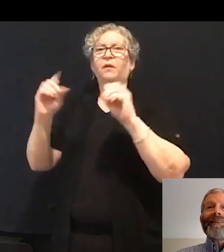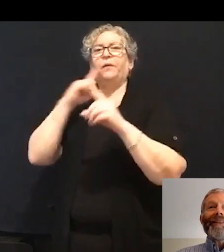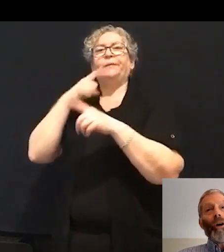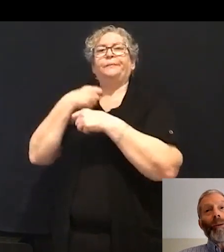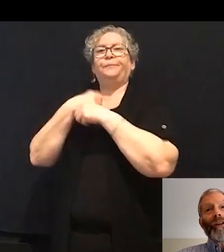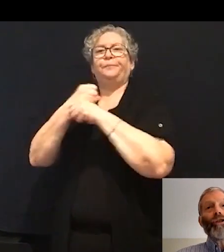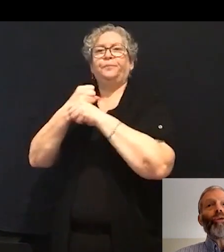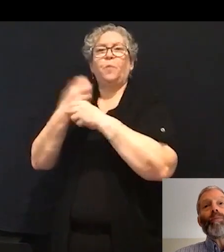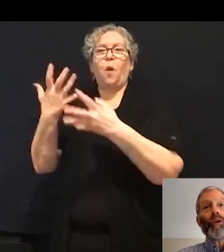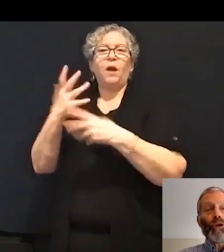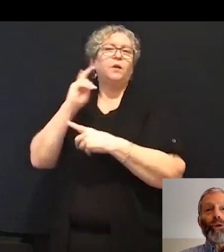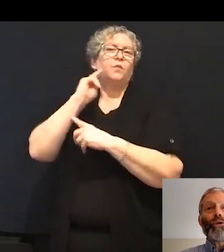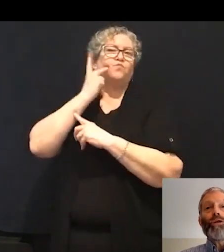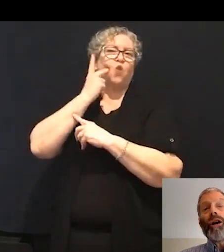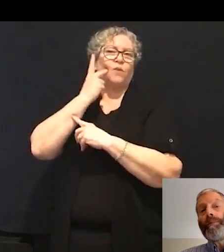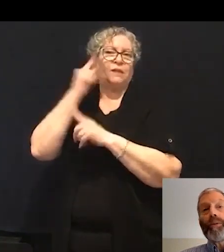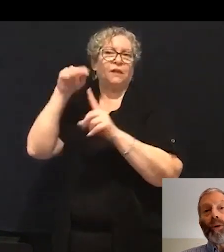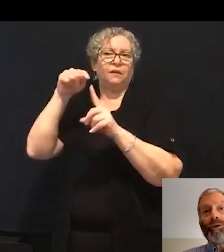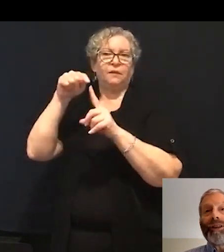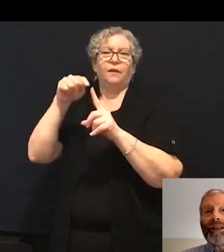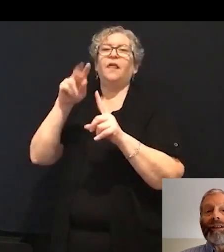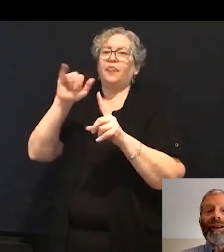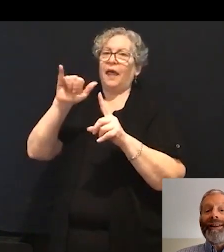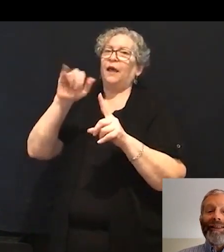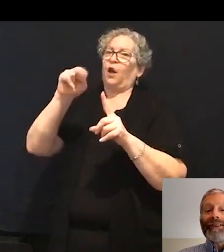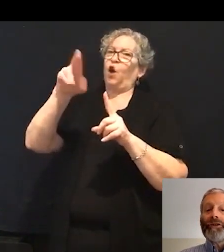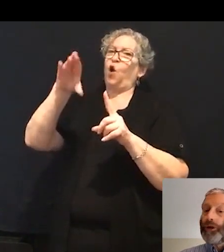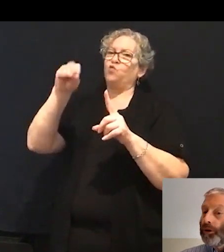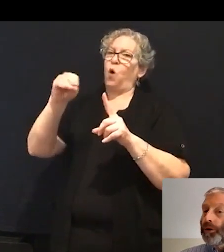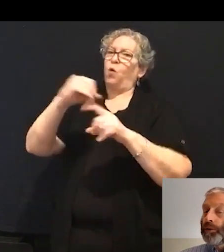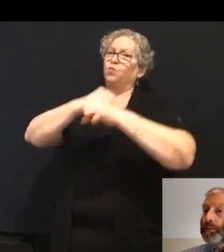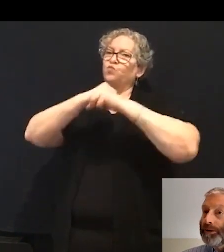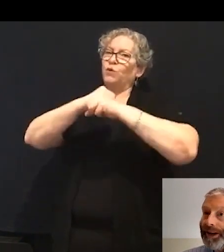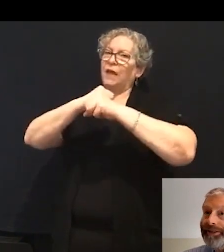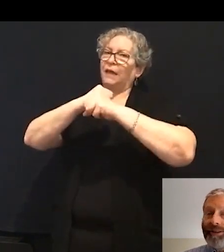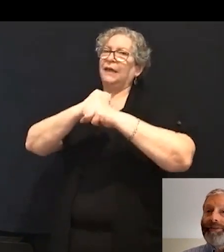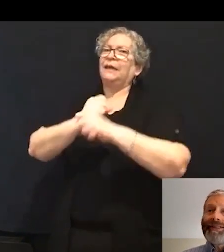It's helping to produce a protein that's neuroprotective